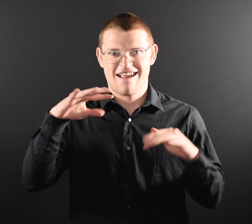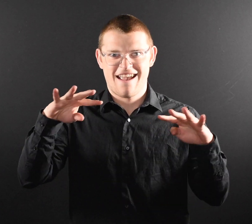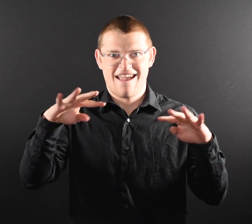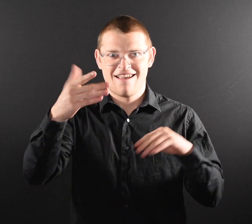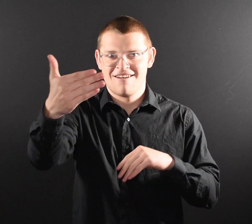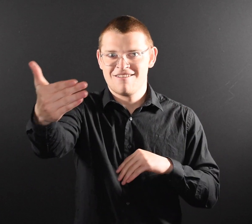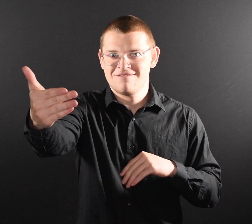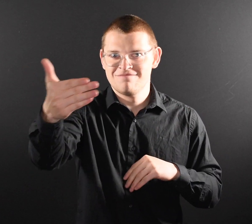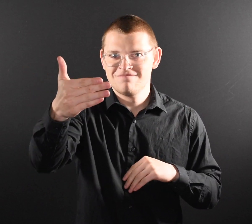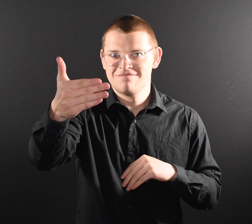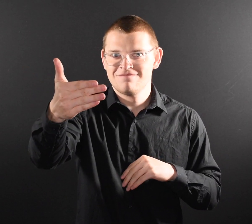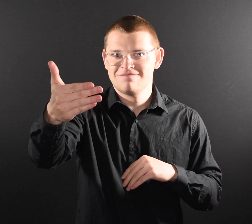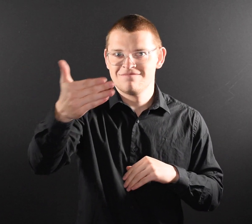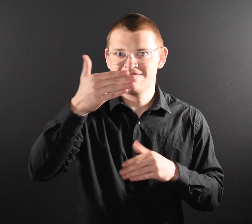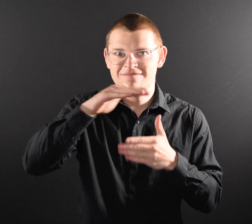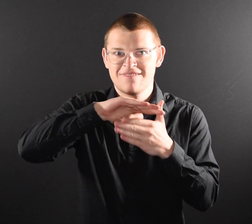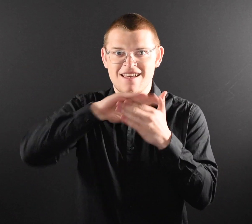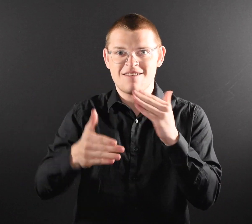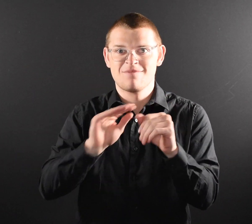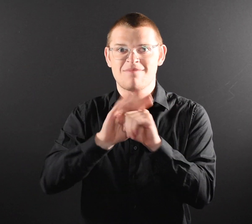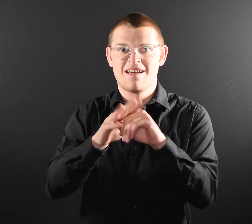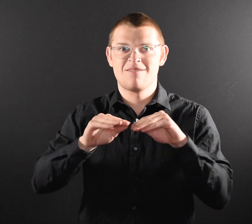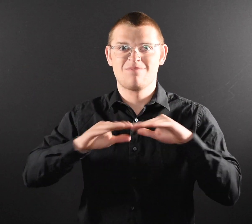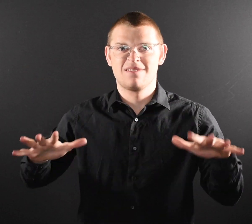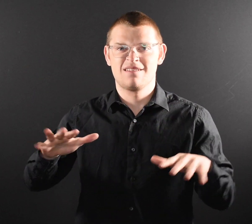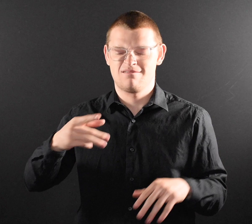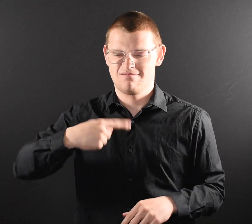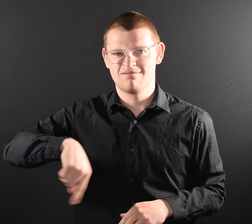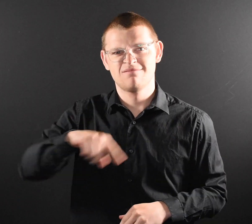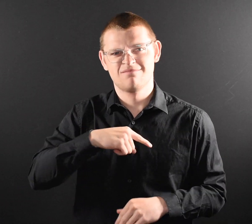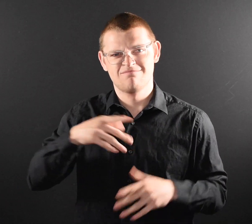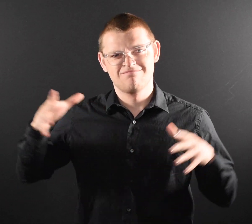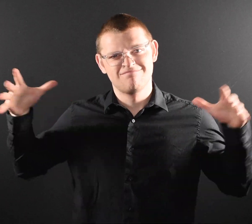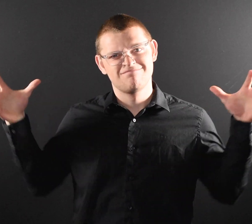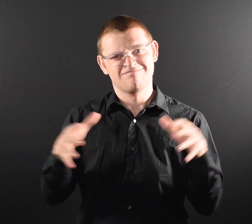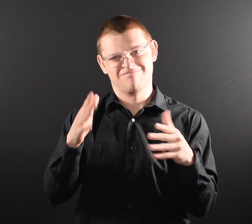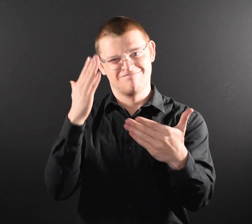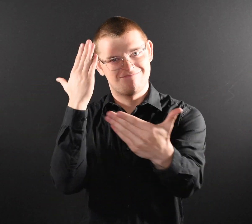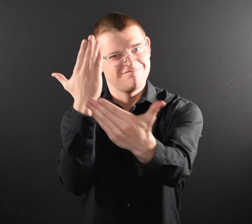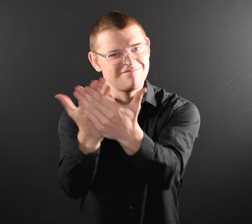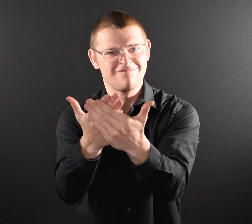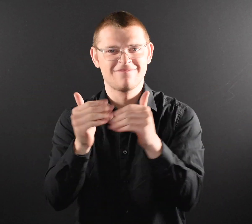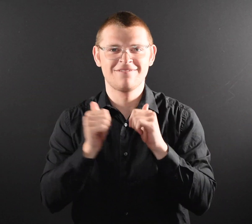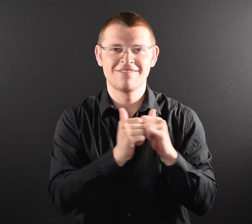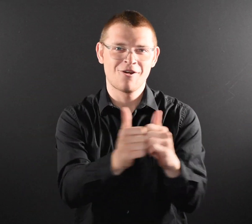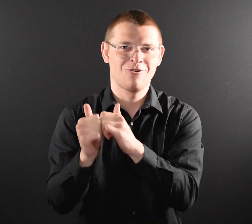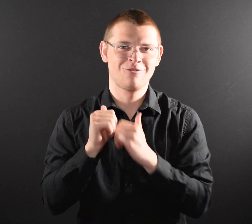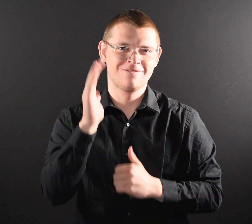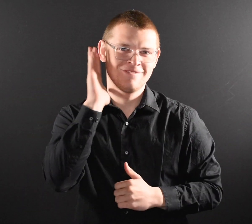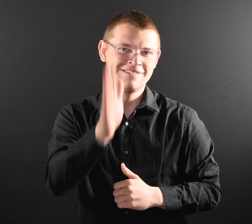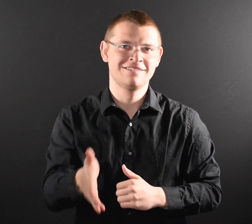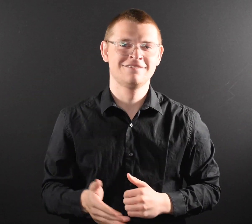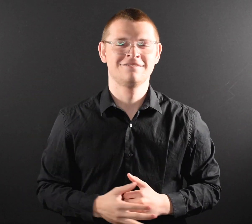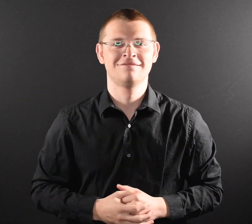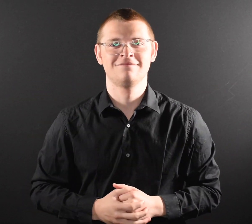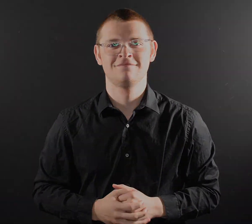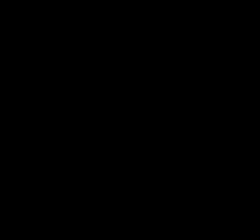We can finally see the end of this pandemic. We’re going to get there together.